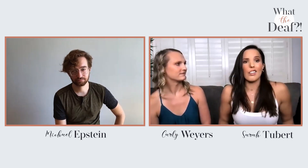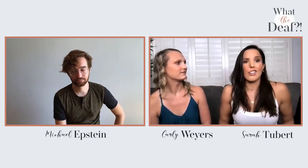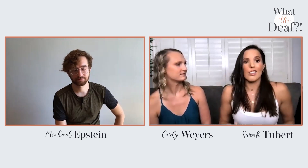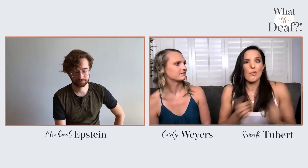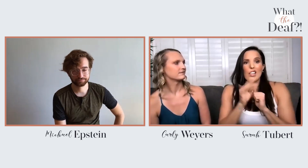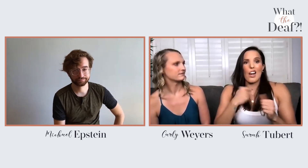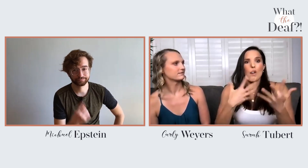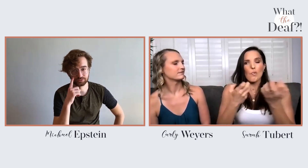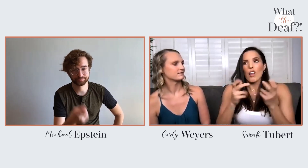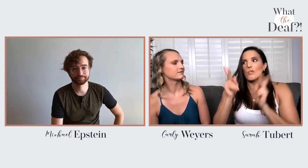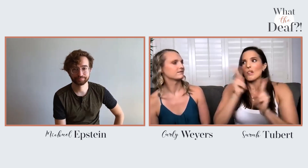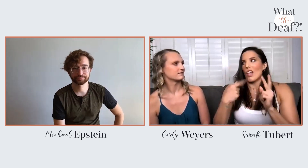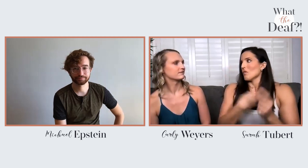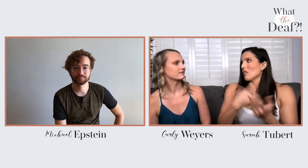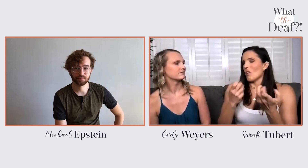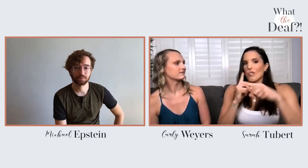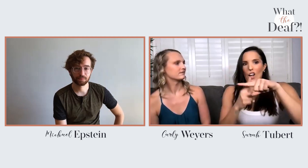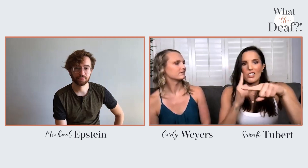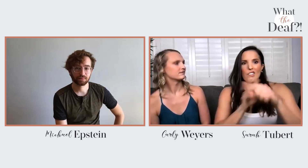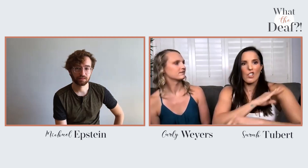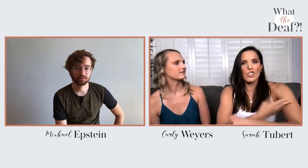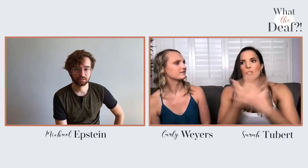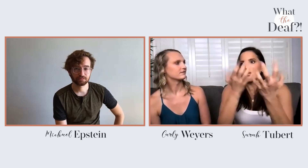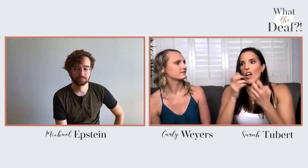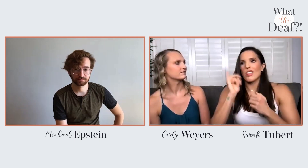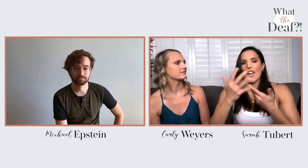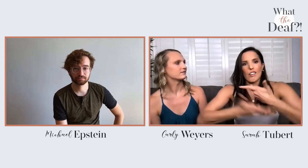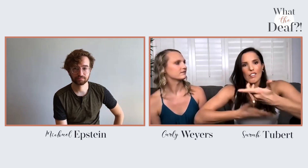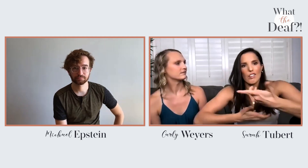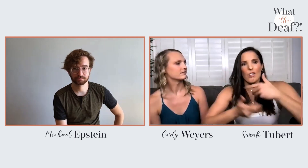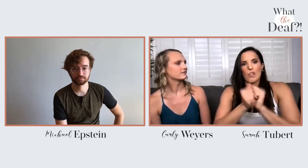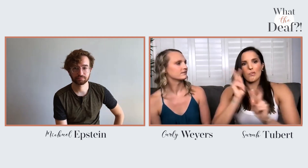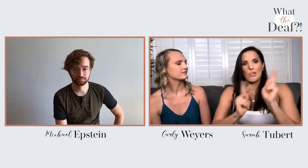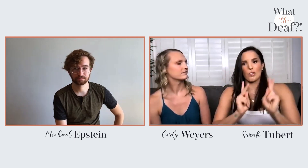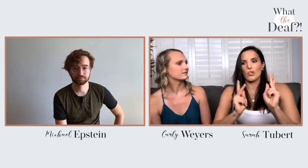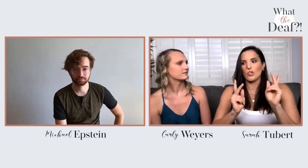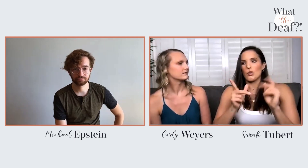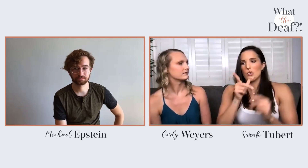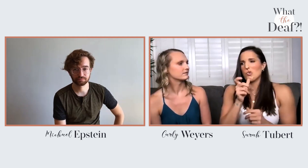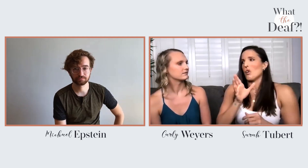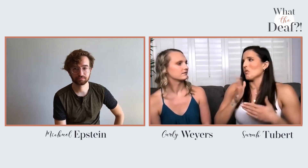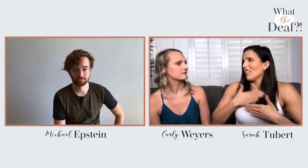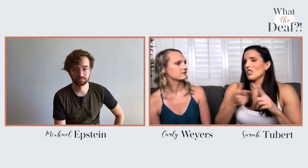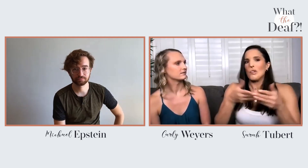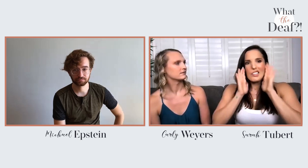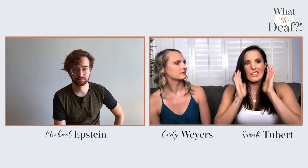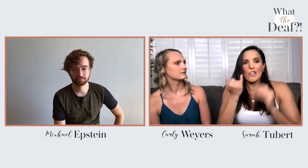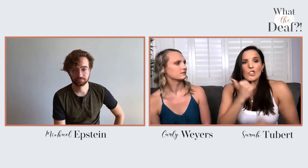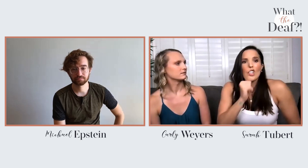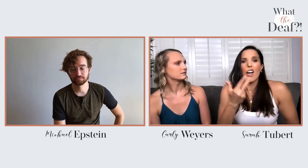but if not, then move on. I want people with positive energy and want to bring forth those interactions and we want people who are willing to listen.